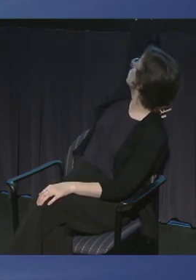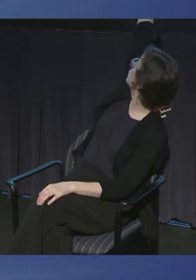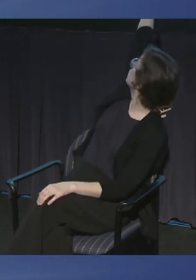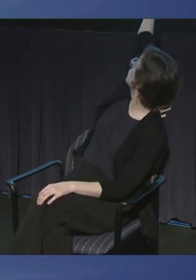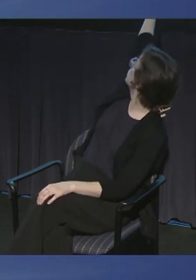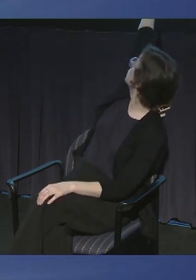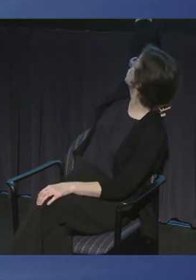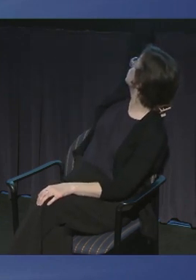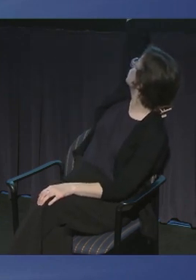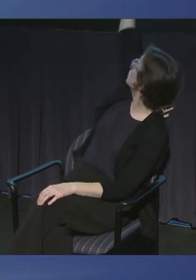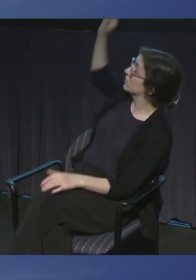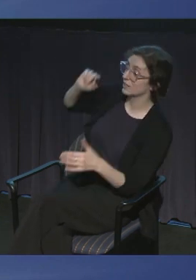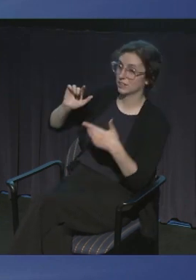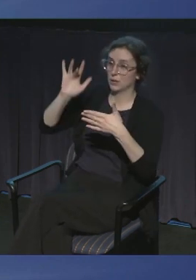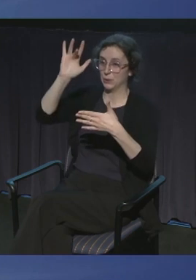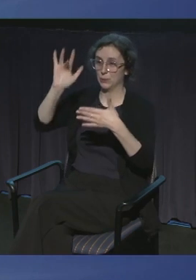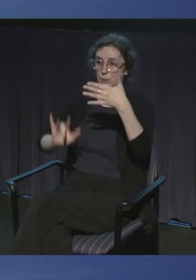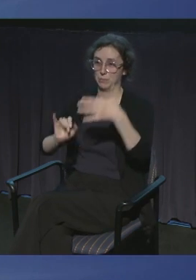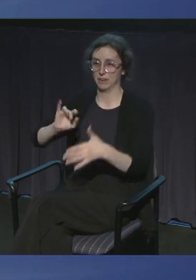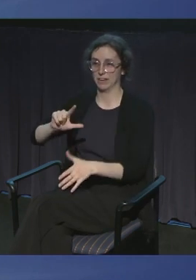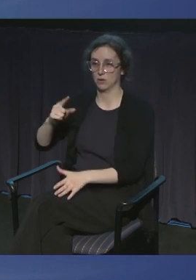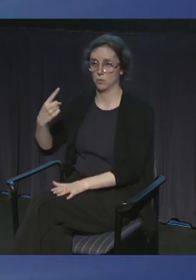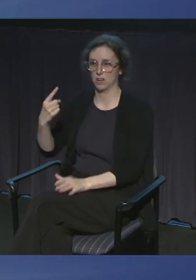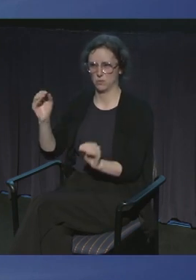AREA THERE IS NO IL-1. WHAT IS REQUIRED TO CAUSE